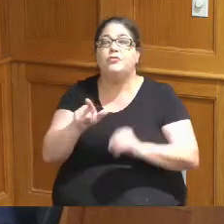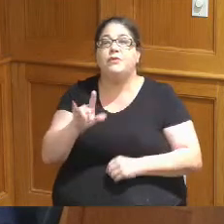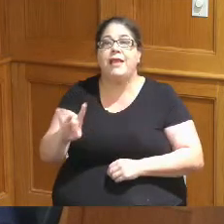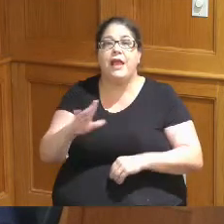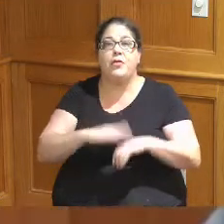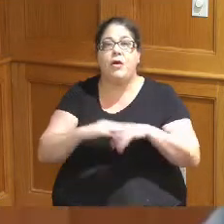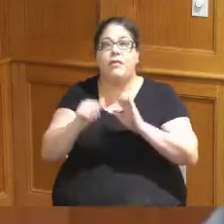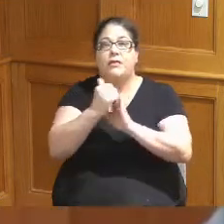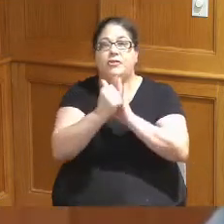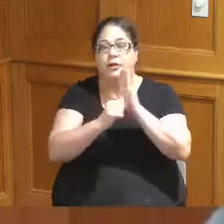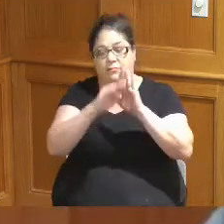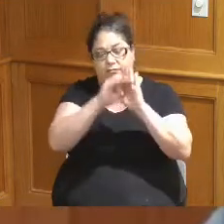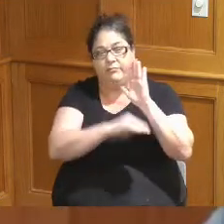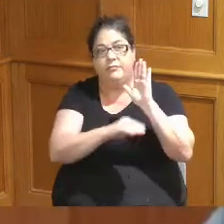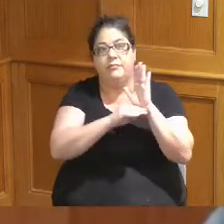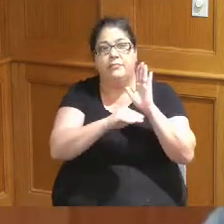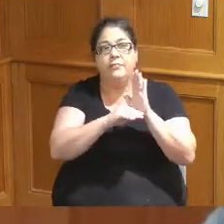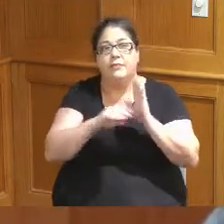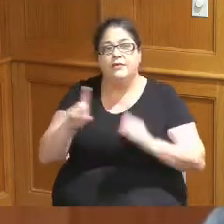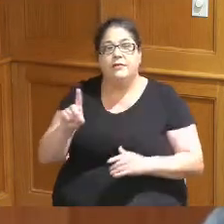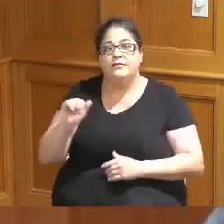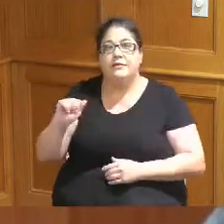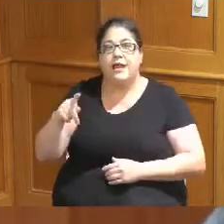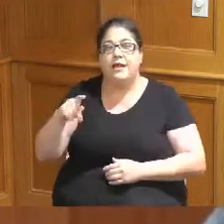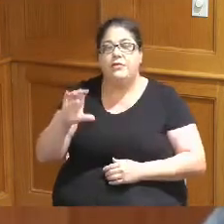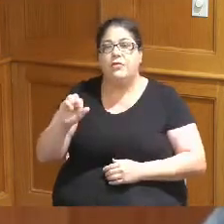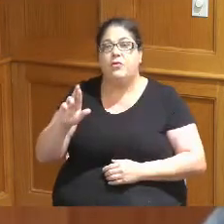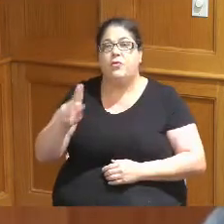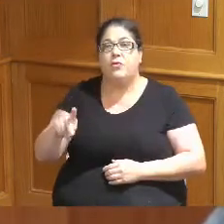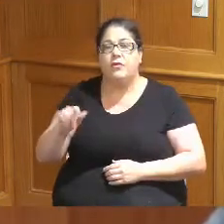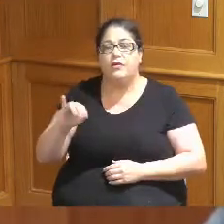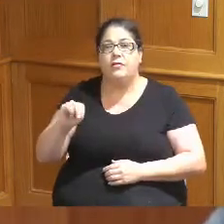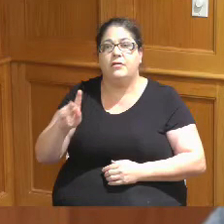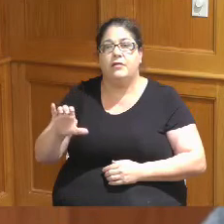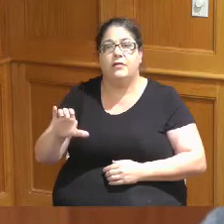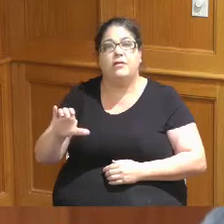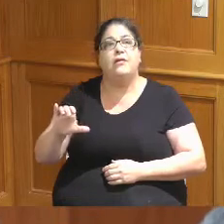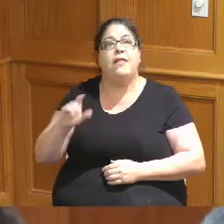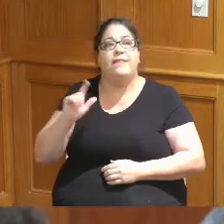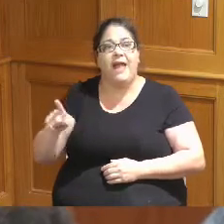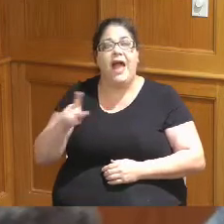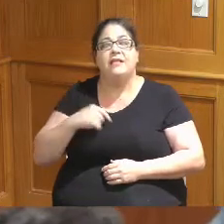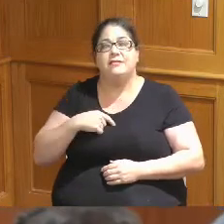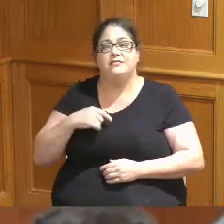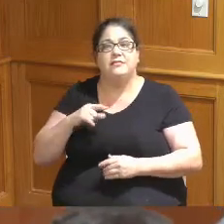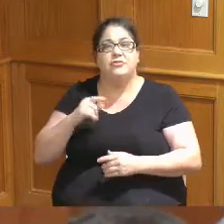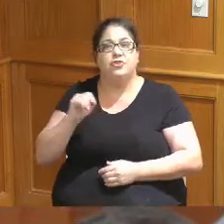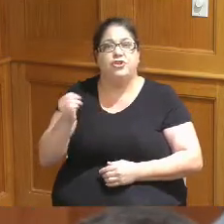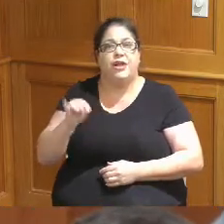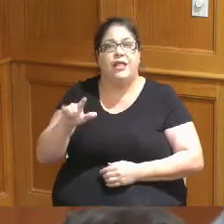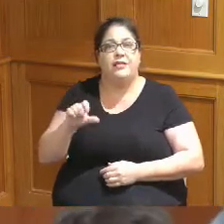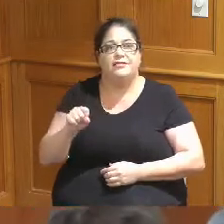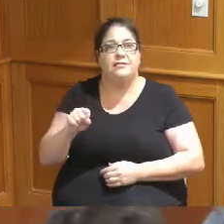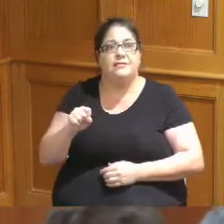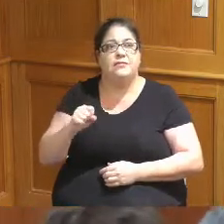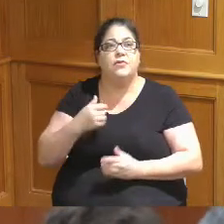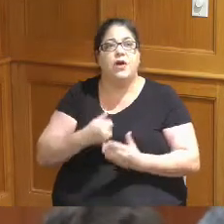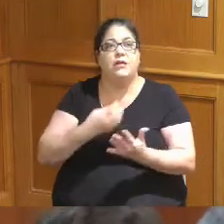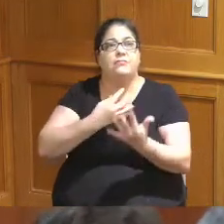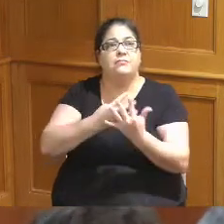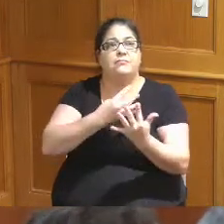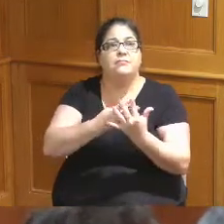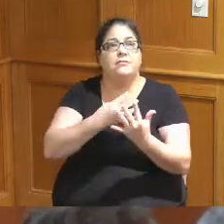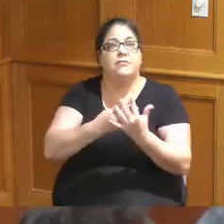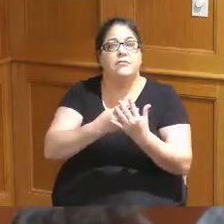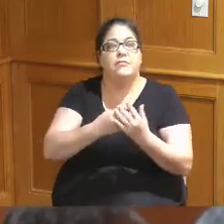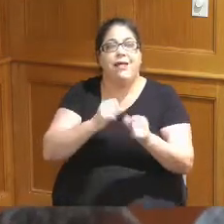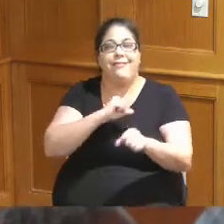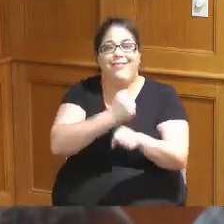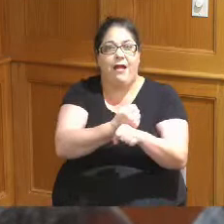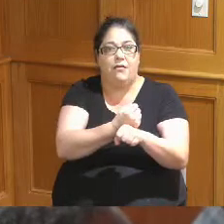I represent Fab Court Inc doing business as jails this is on cell door lock Replacements Fab core